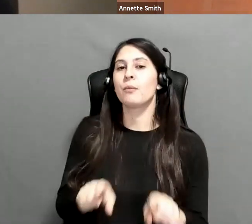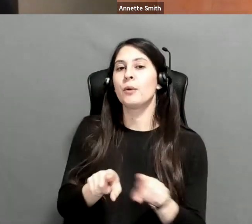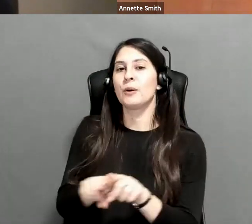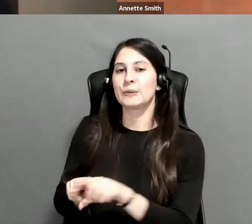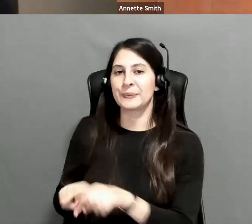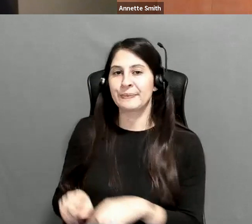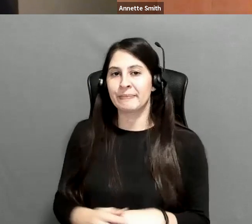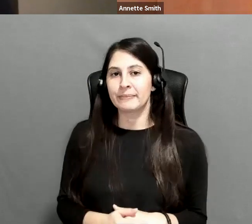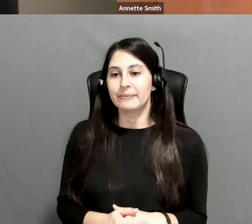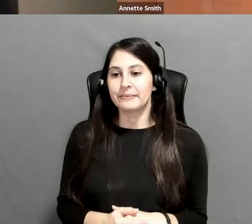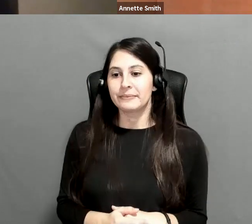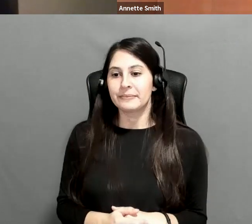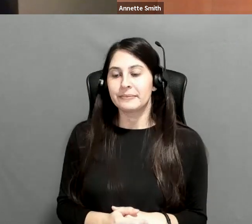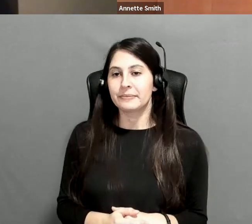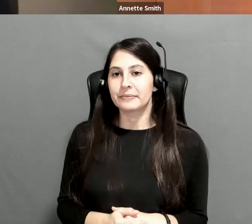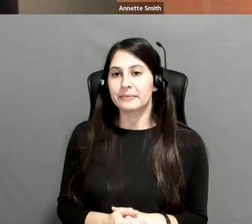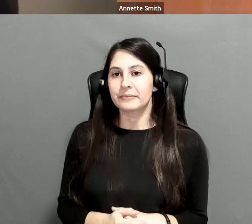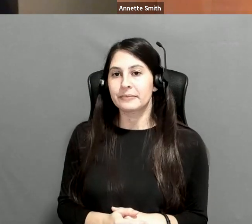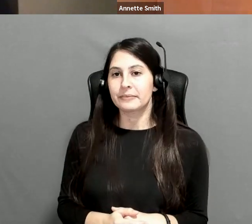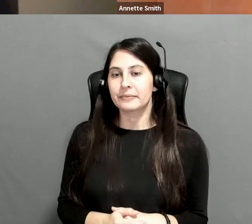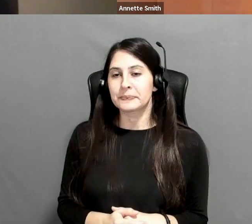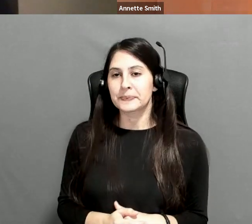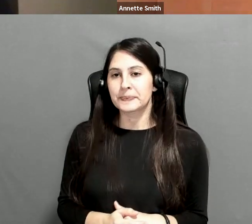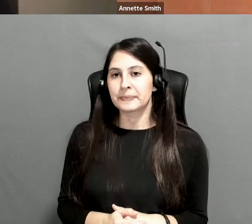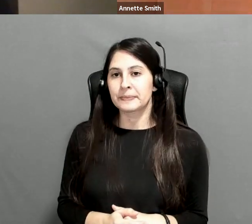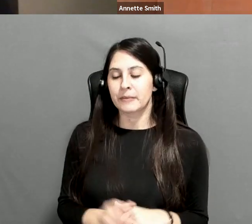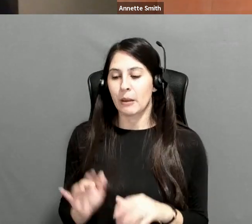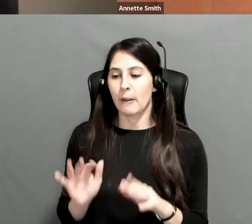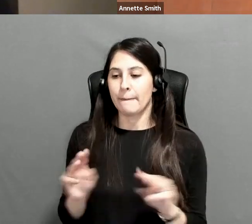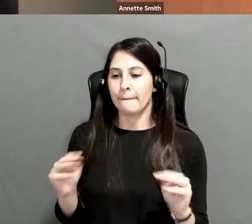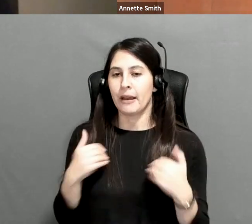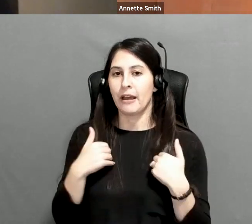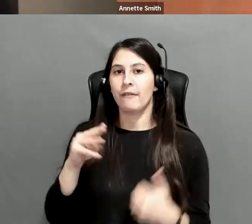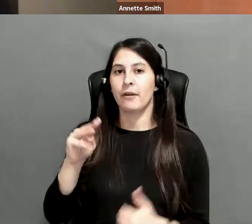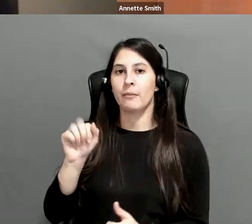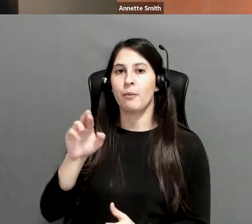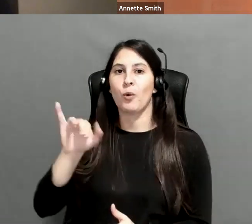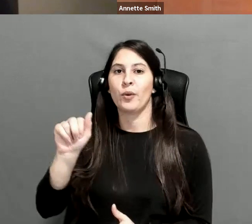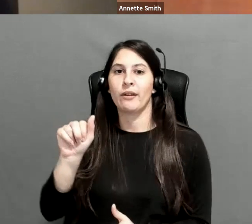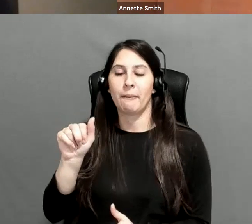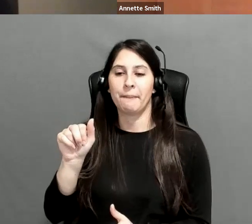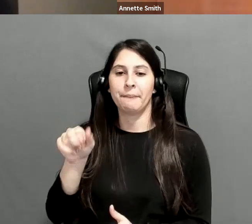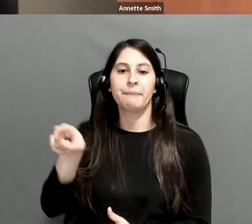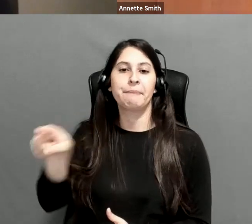Thank you for that, Patrick. Thank you.